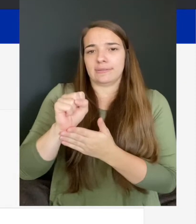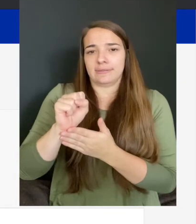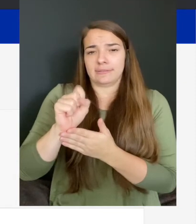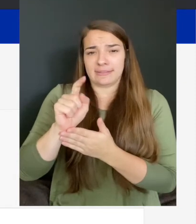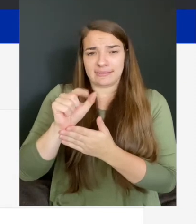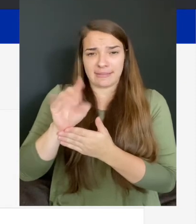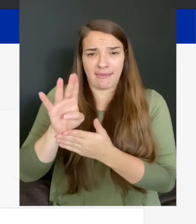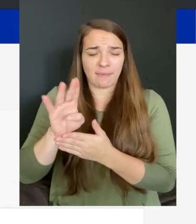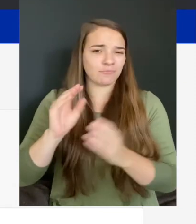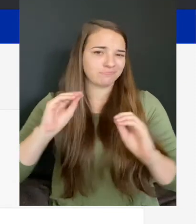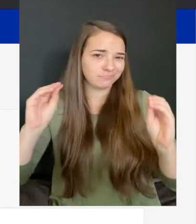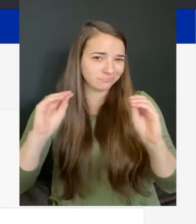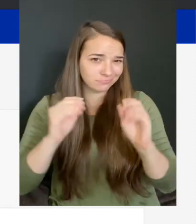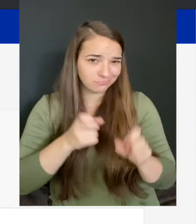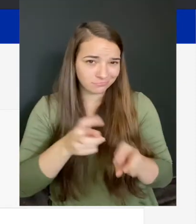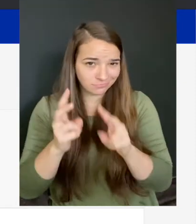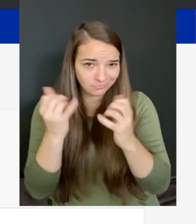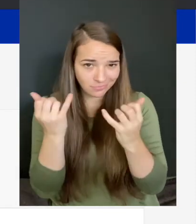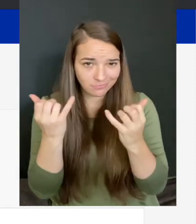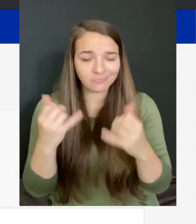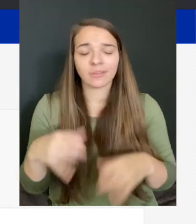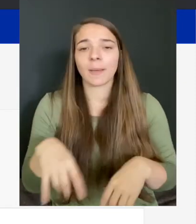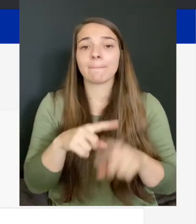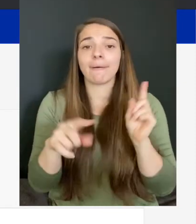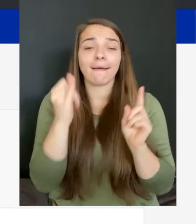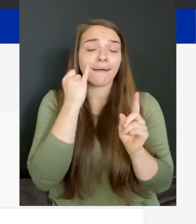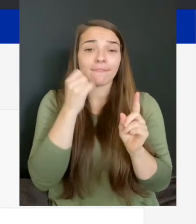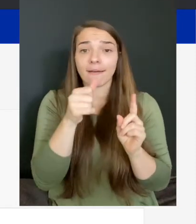uploaded yet, but if any of our offices ever want to upload a resource that we feel would